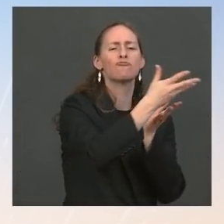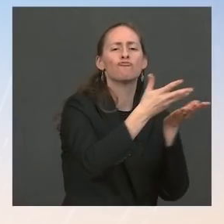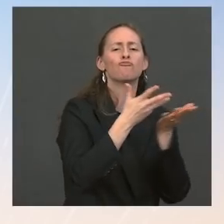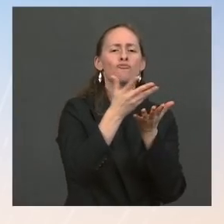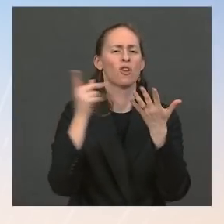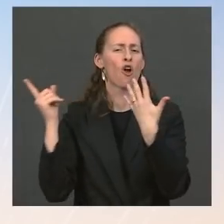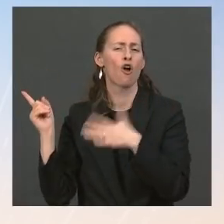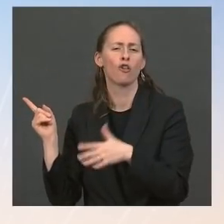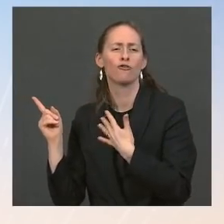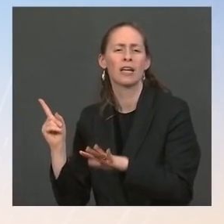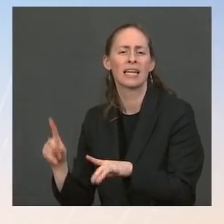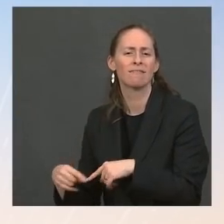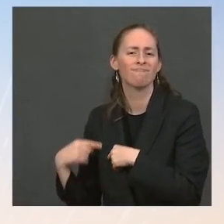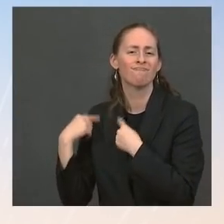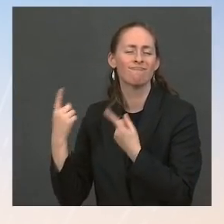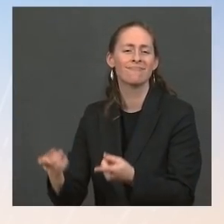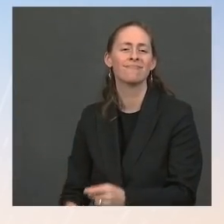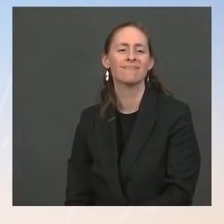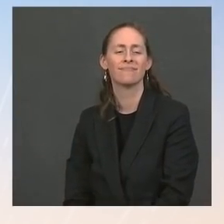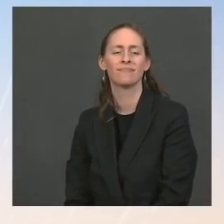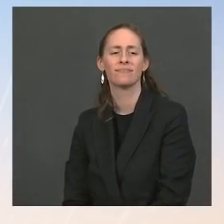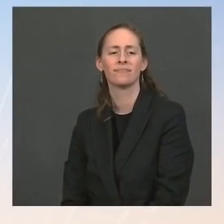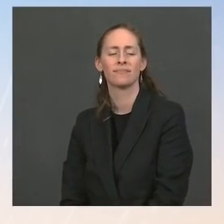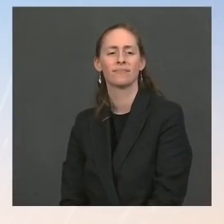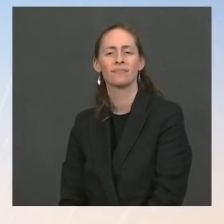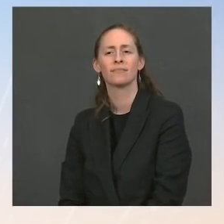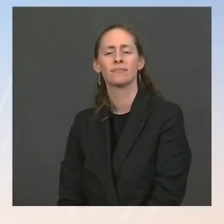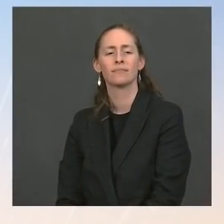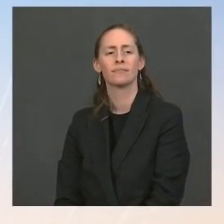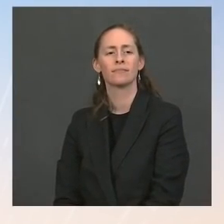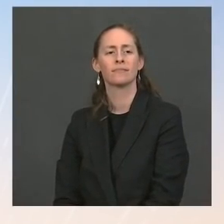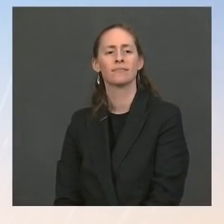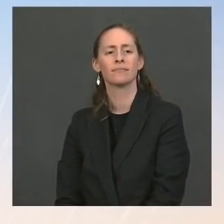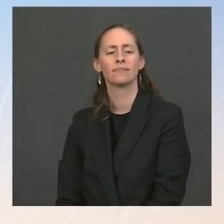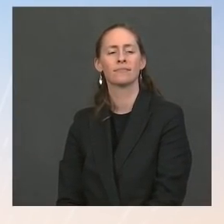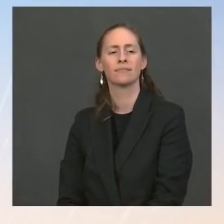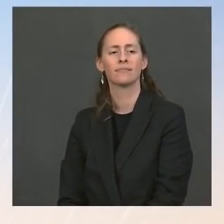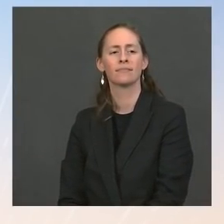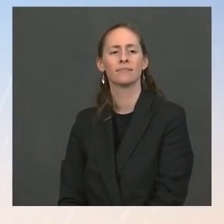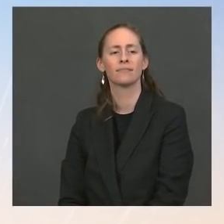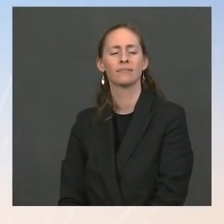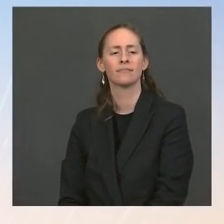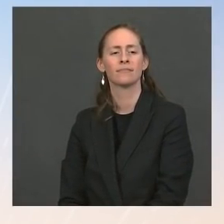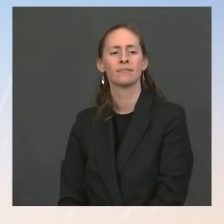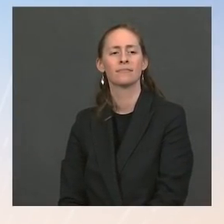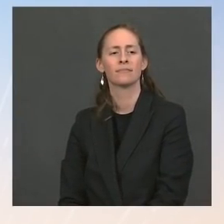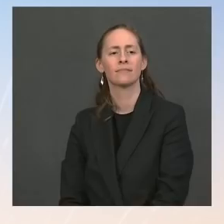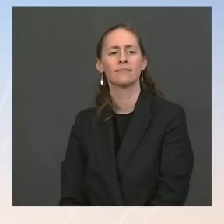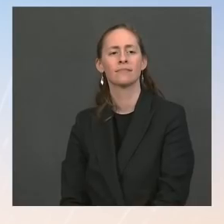the need to come to this relationship, one, through the prism of competition from a position of strength